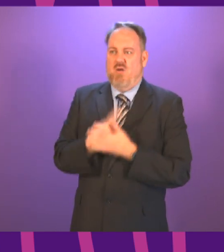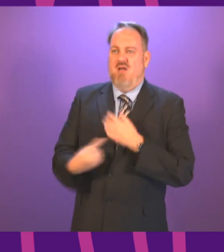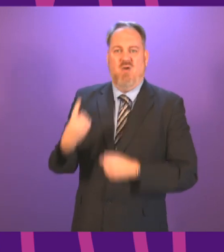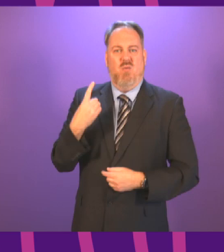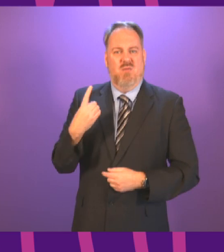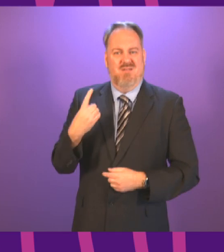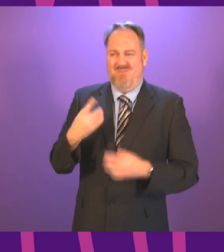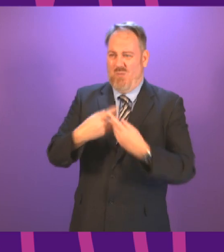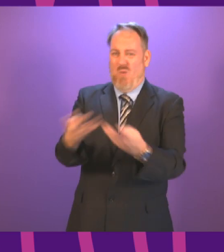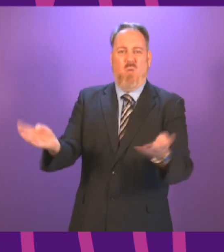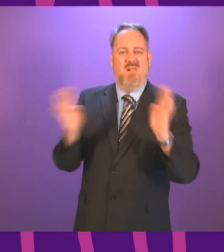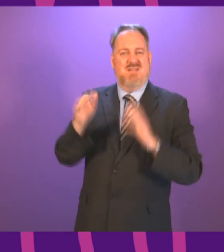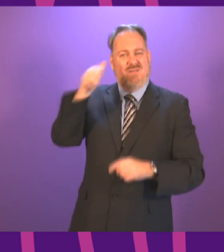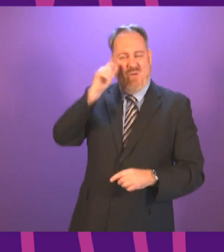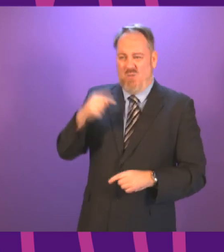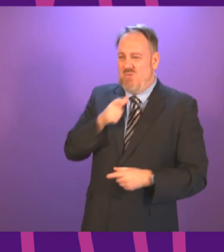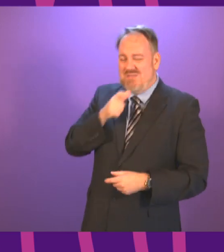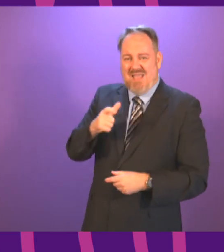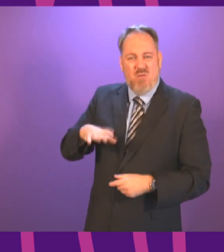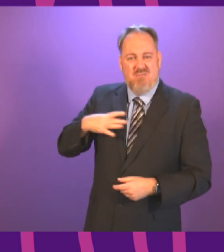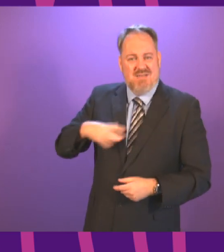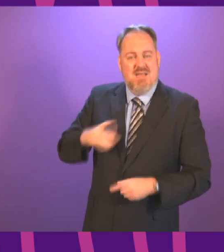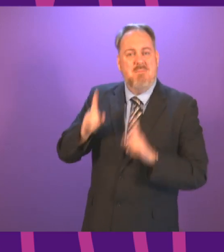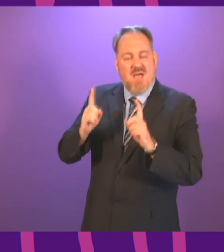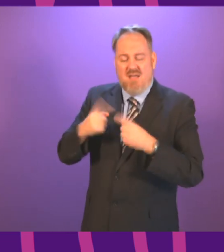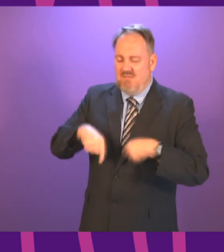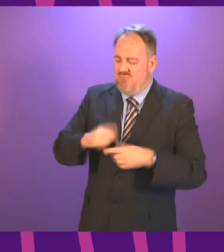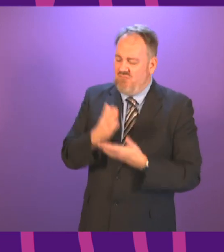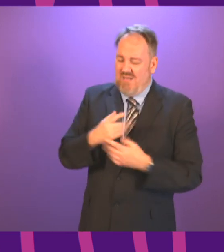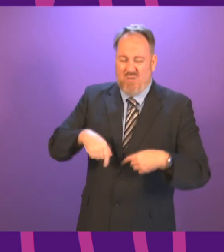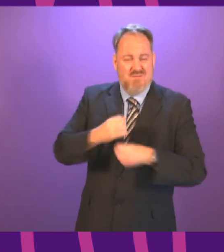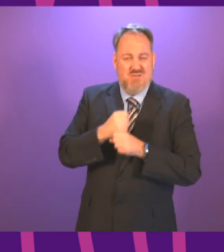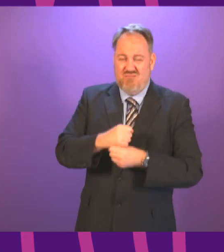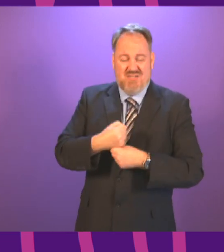The First Minister will understand my concerns and my frustrations about all of this. She